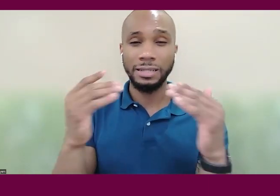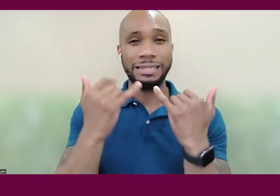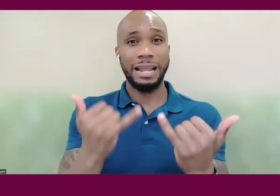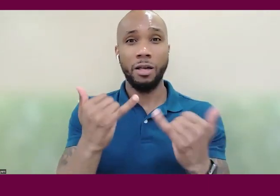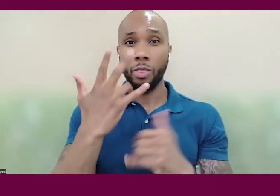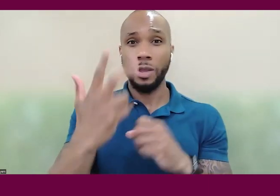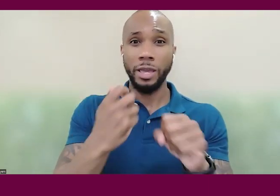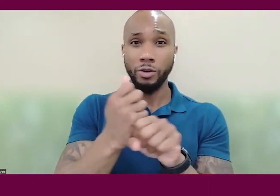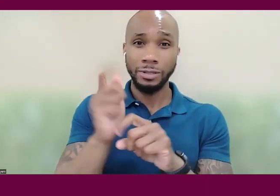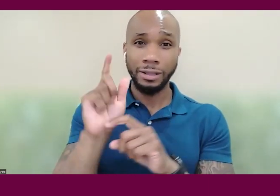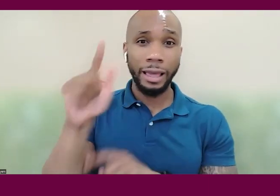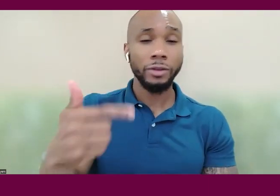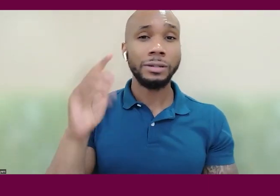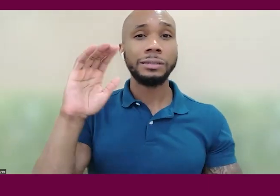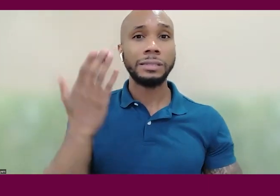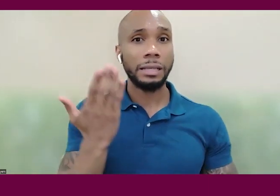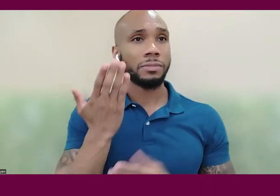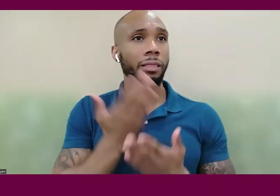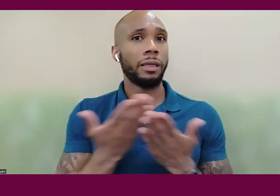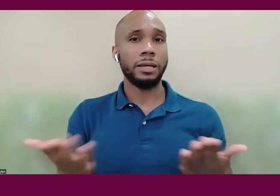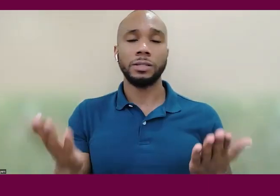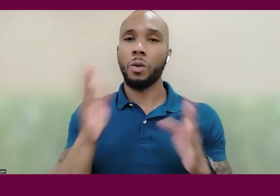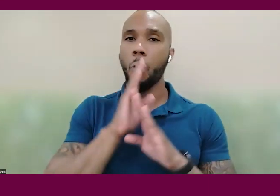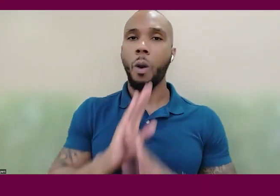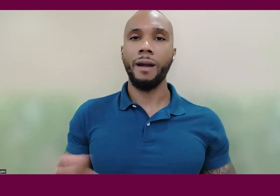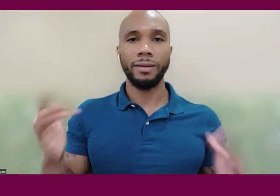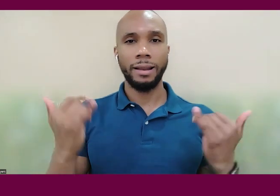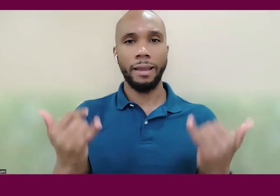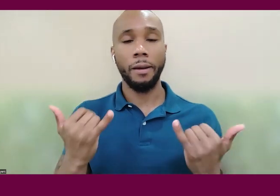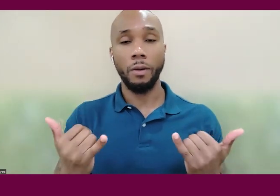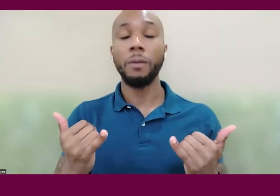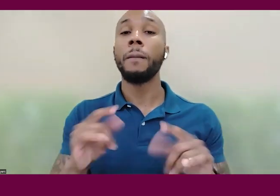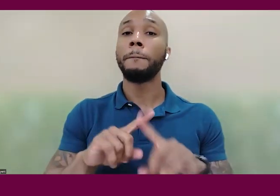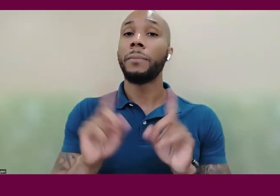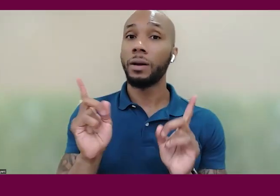It's now been three years and it seems like things have gotten quieter, although we have